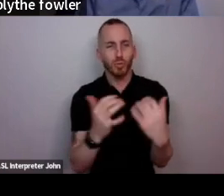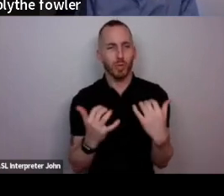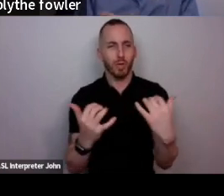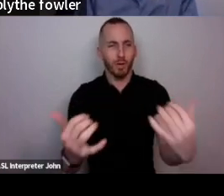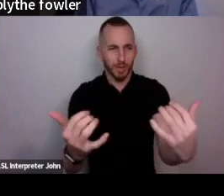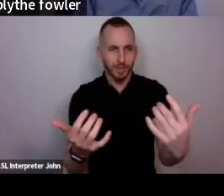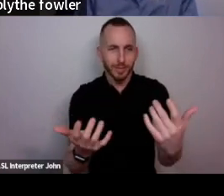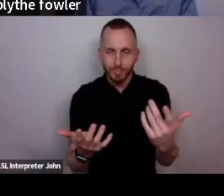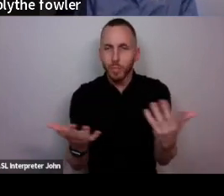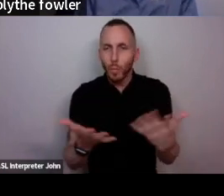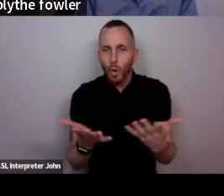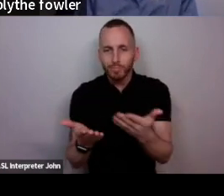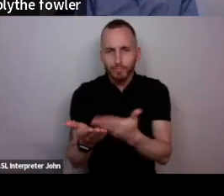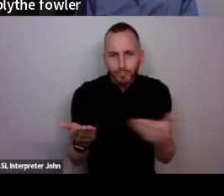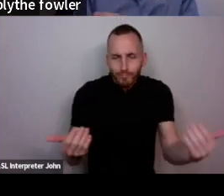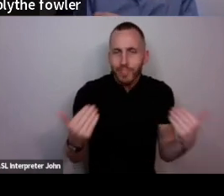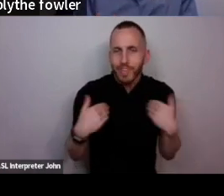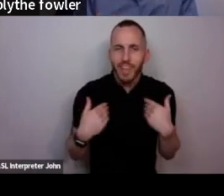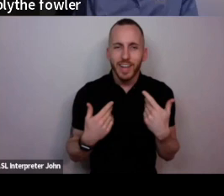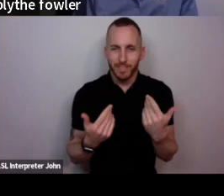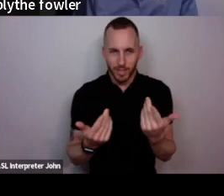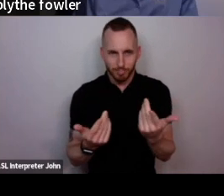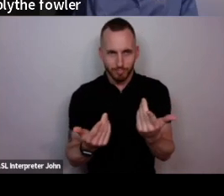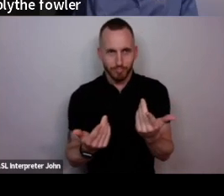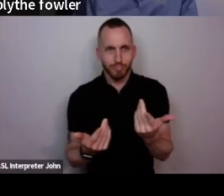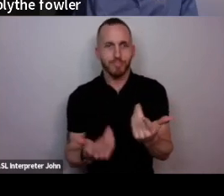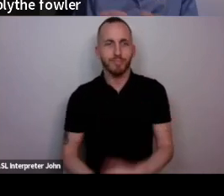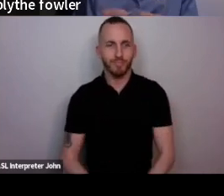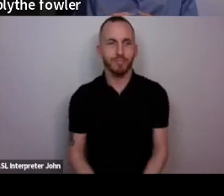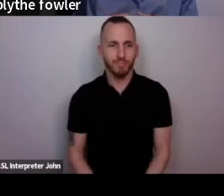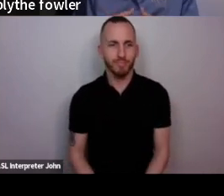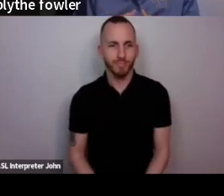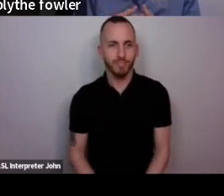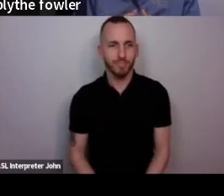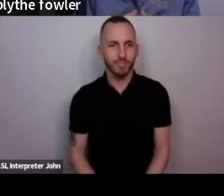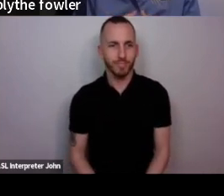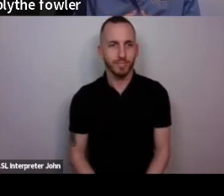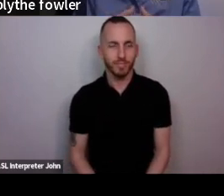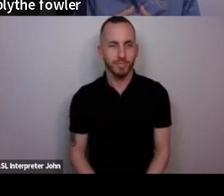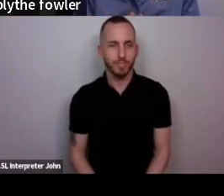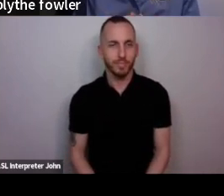to the availability to the rich documents and the rich content that's within them.